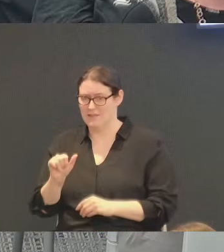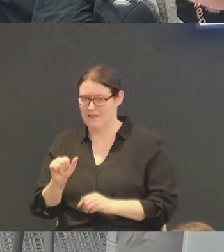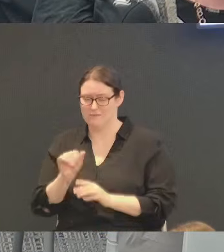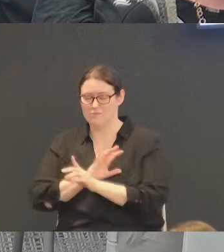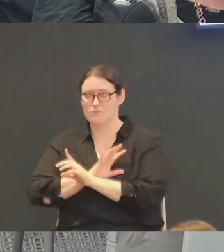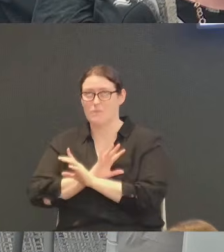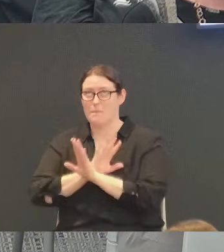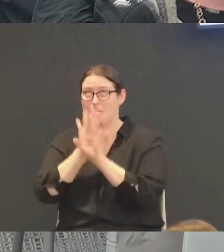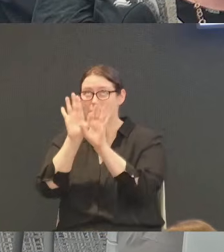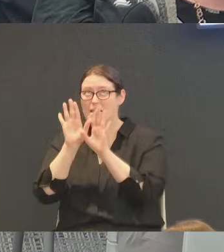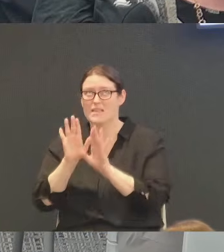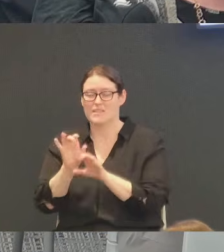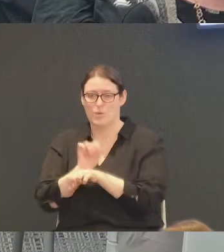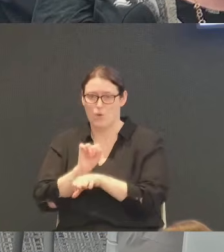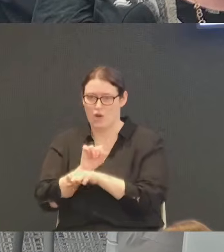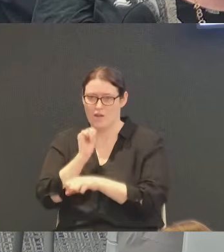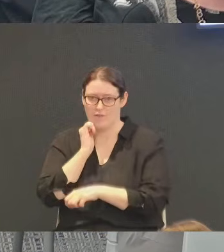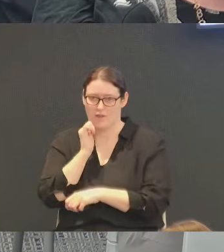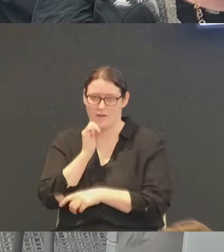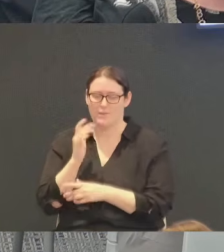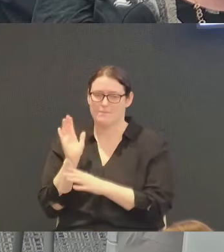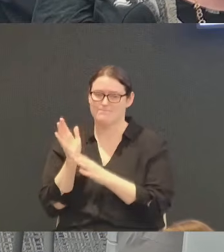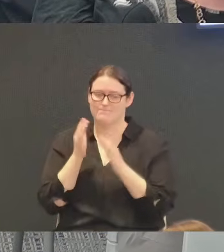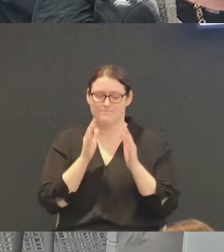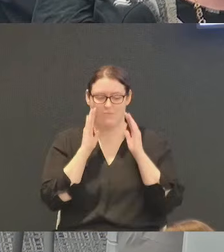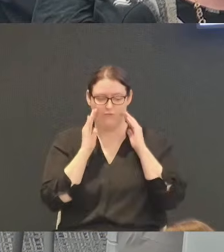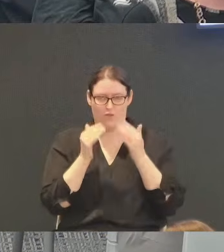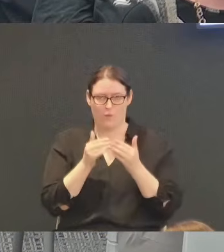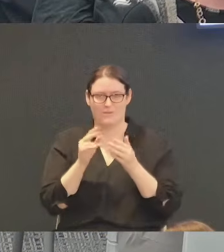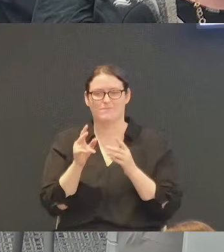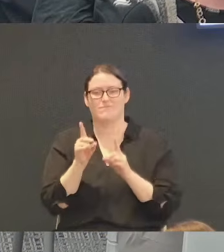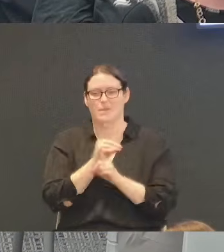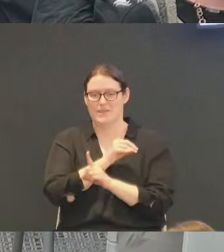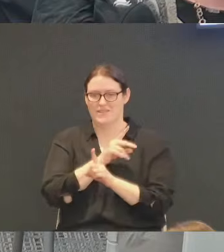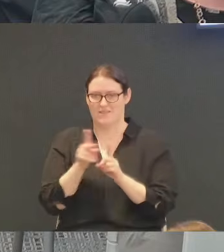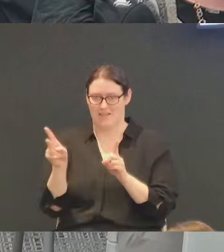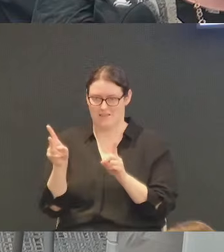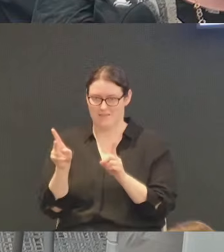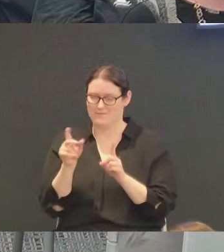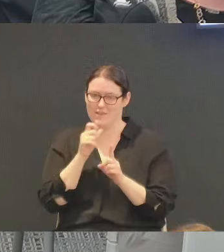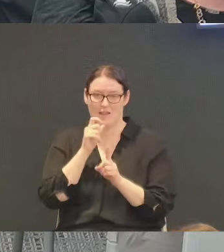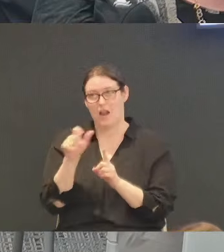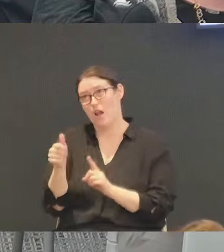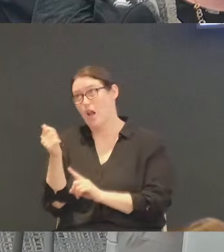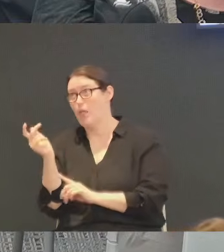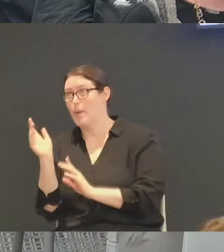I want to talk about domestic violence. Domestic violence is not someone else's issue. It's our